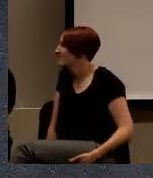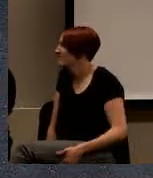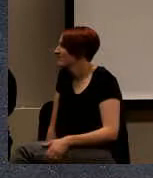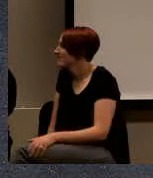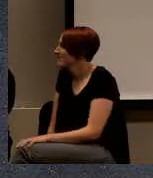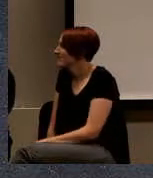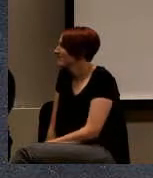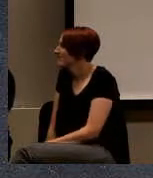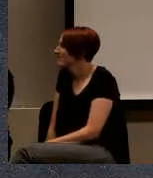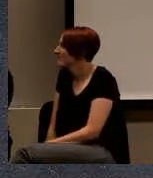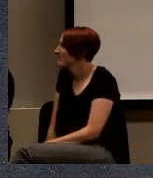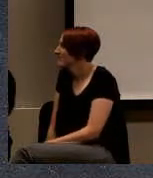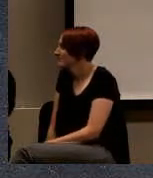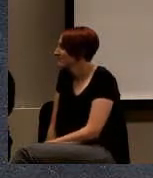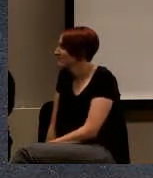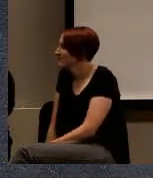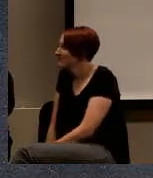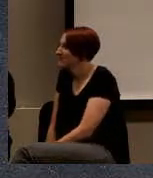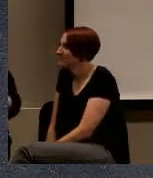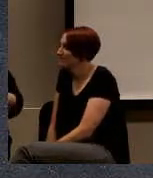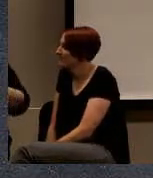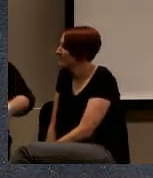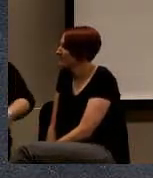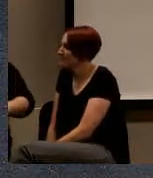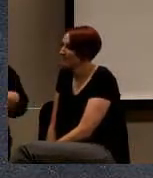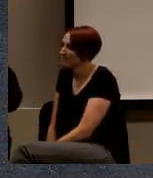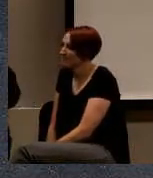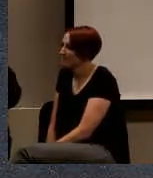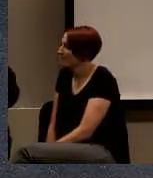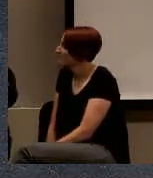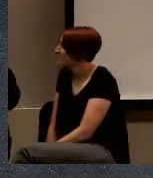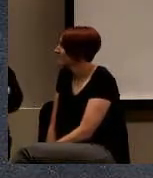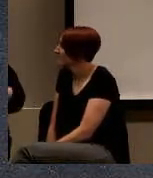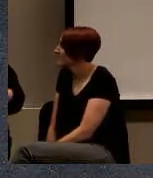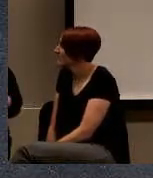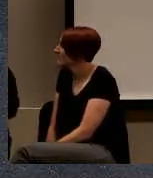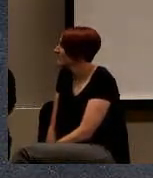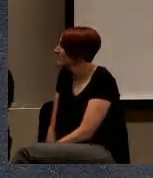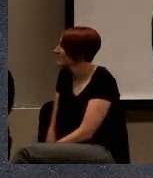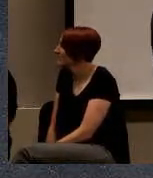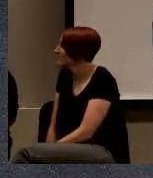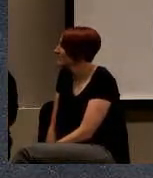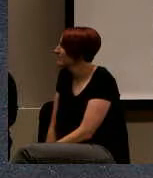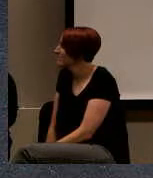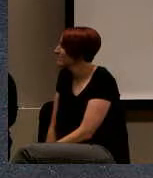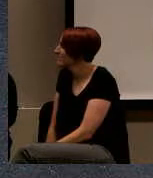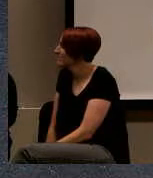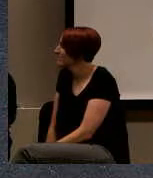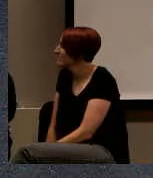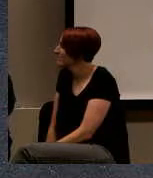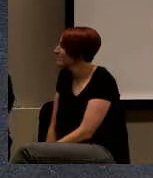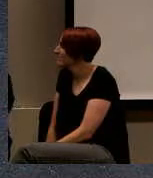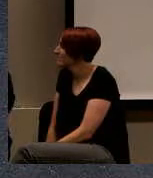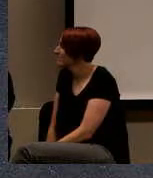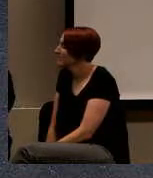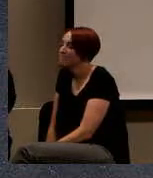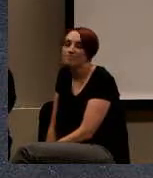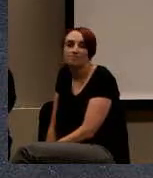making the seatbelt more comfortable to wear, the more likely it is that they're going to wear it. So, we go through a twelve-point checklist.